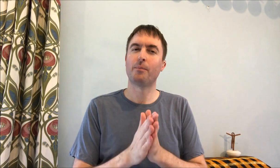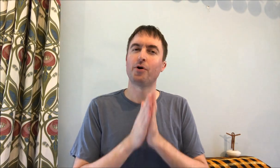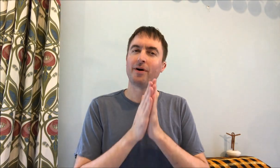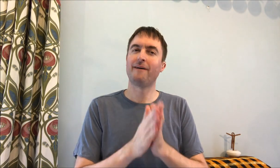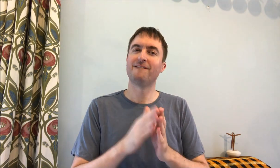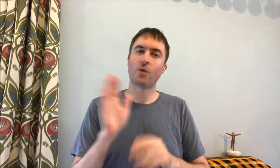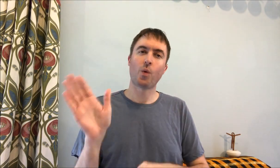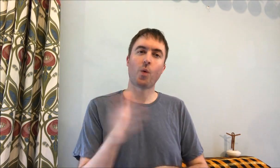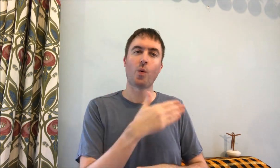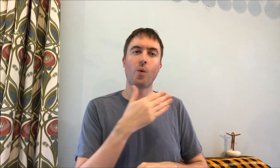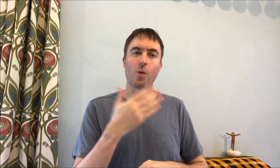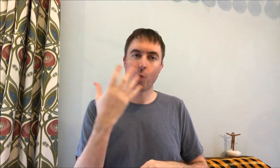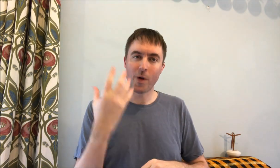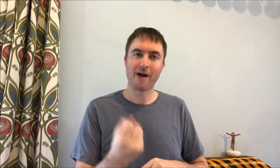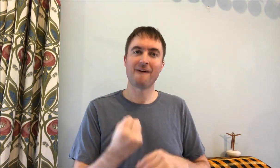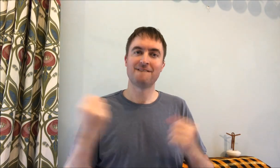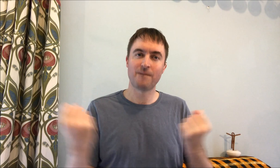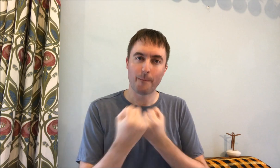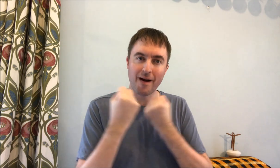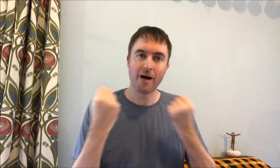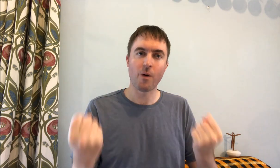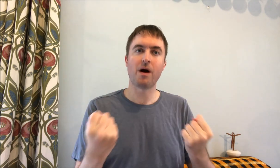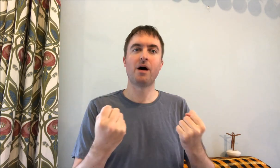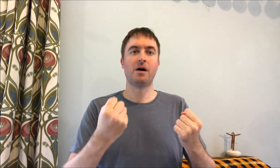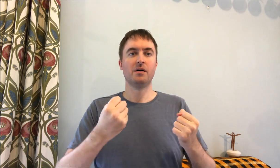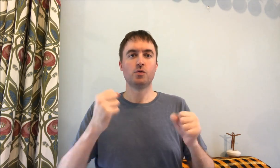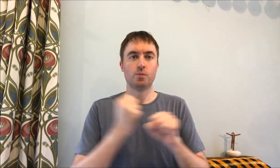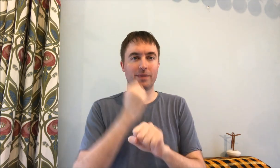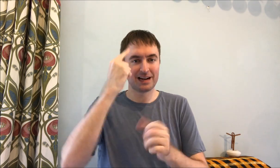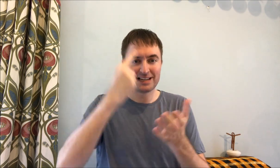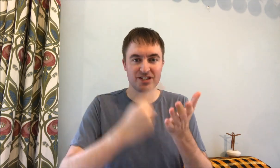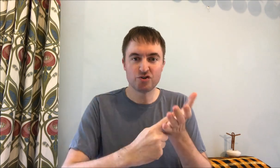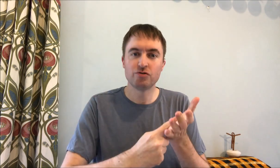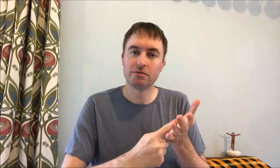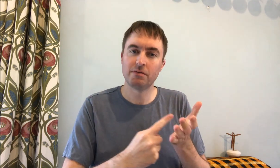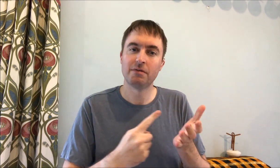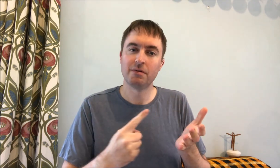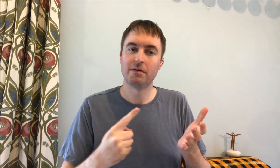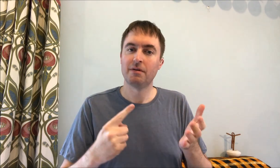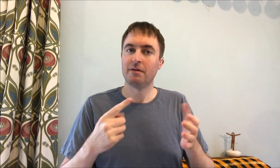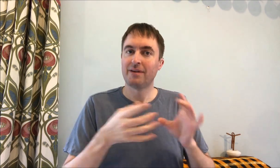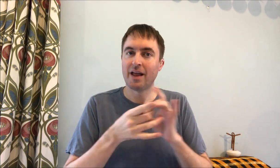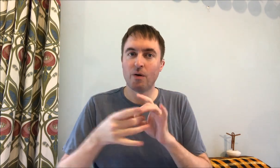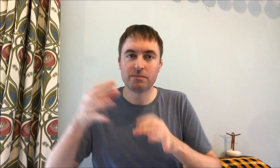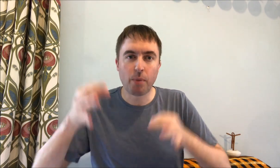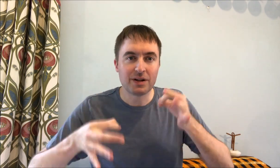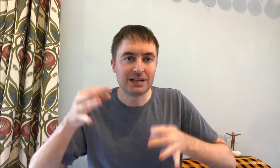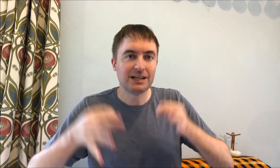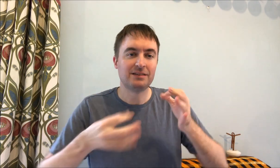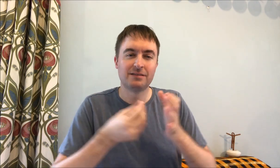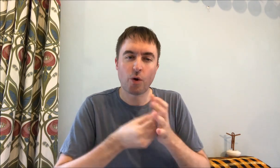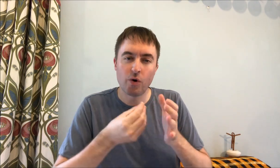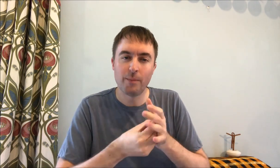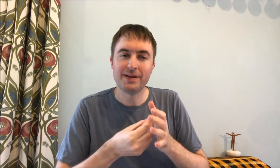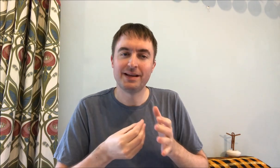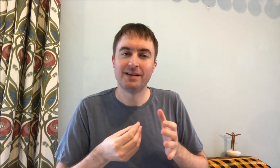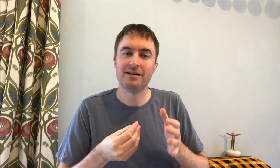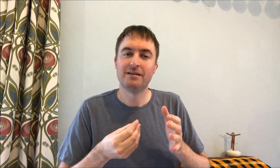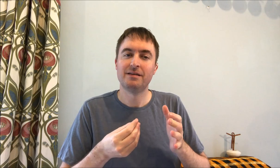We pray for those who have the power to make political and economic decisions